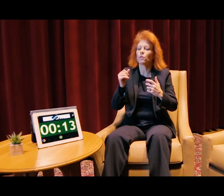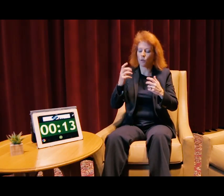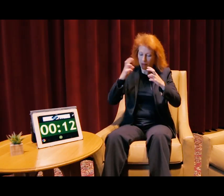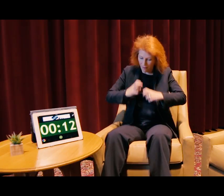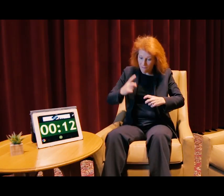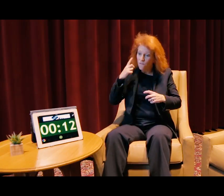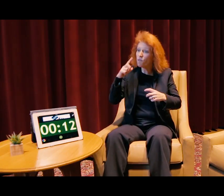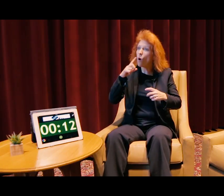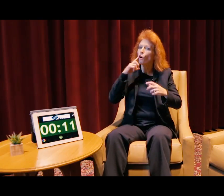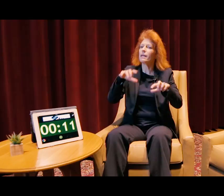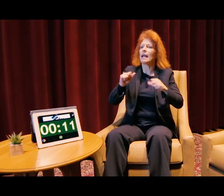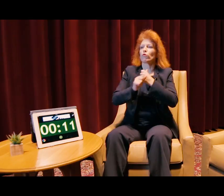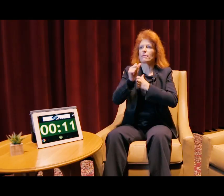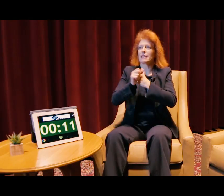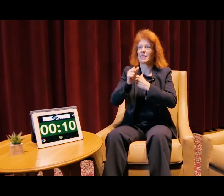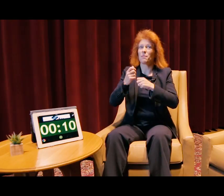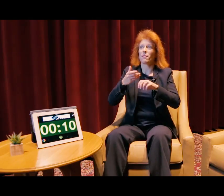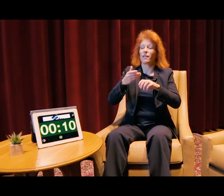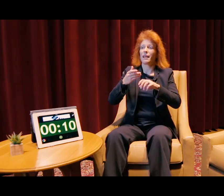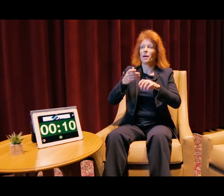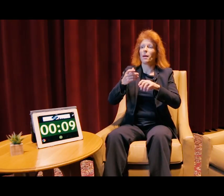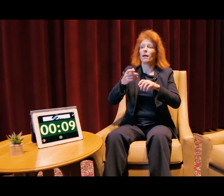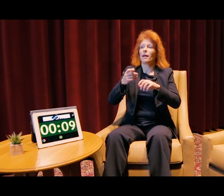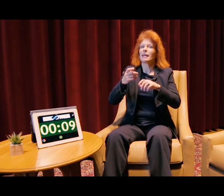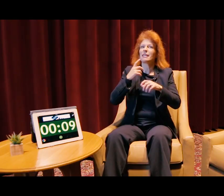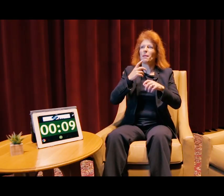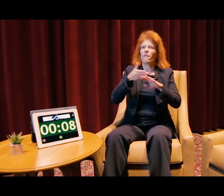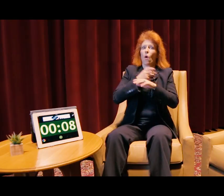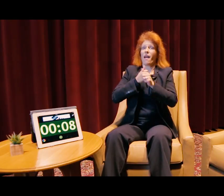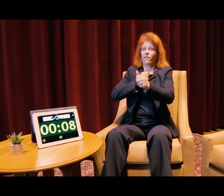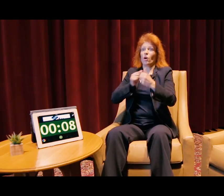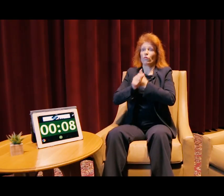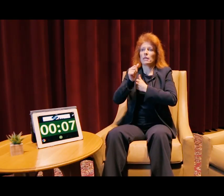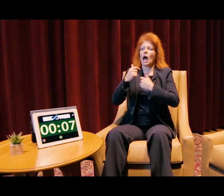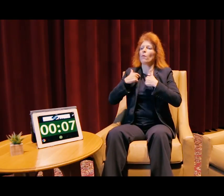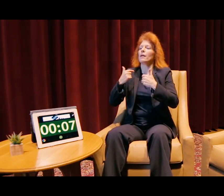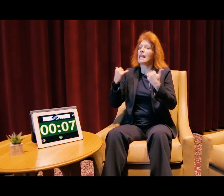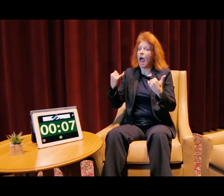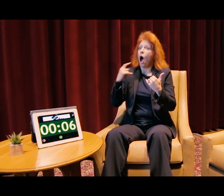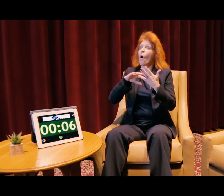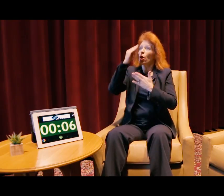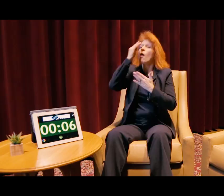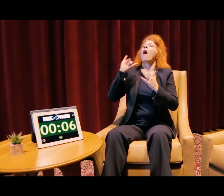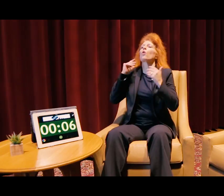take some risks that I avoided taking earlier in life that I'm taking now and haven't lost.